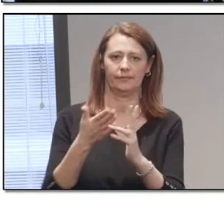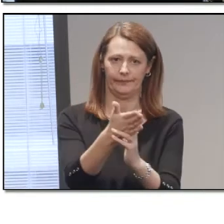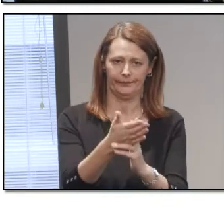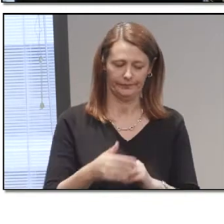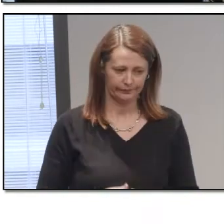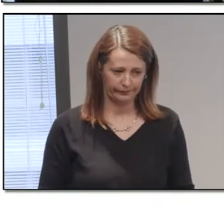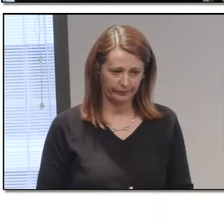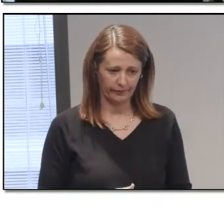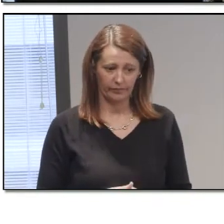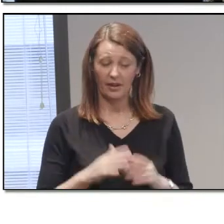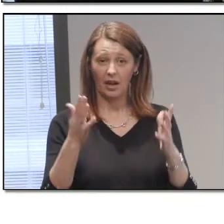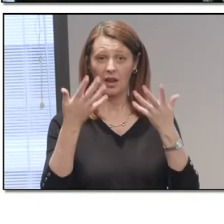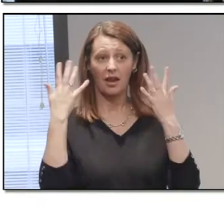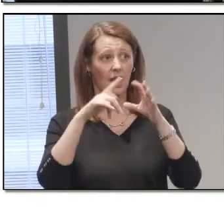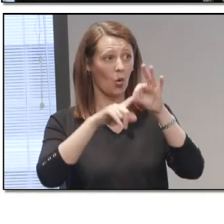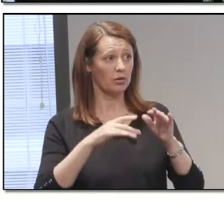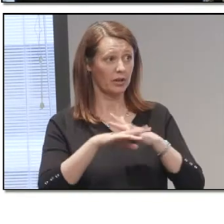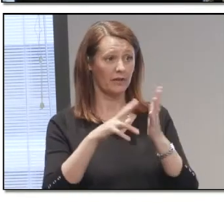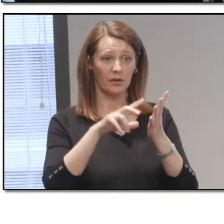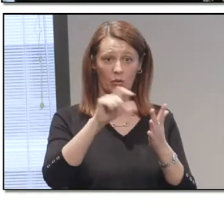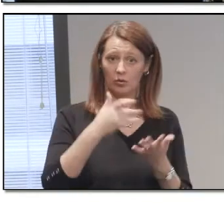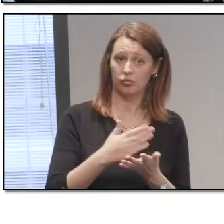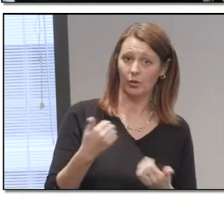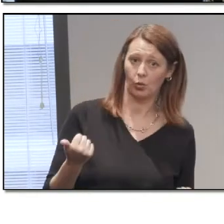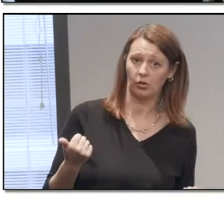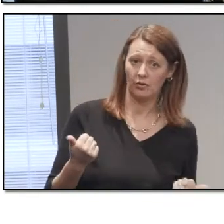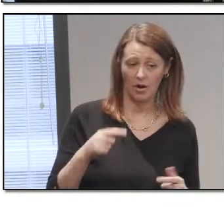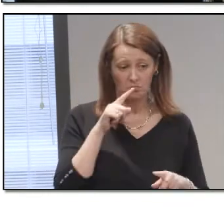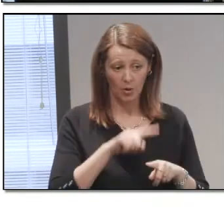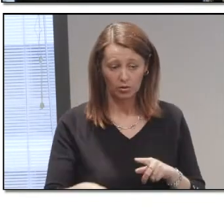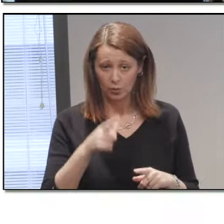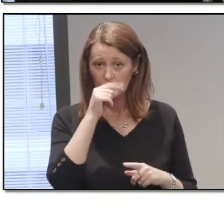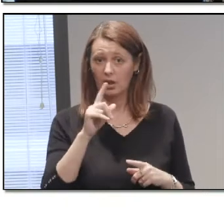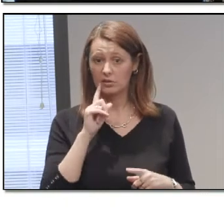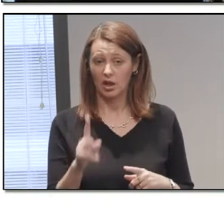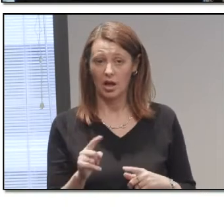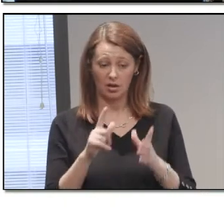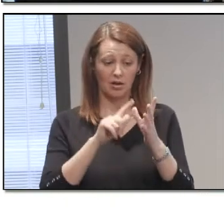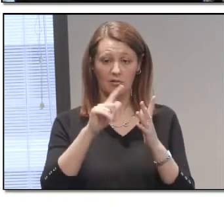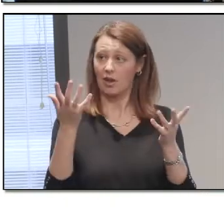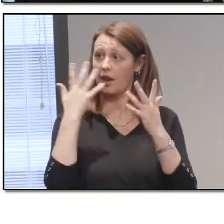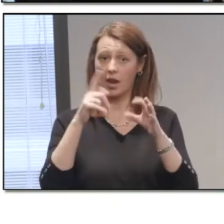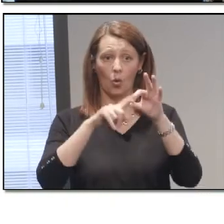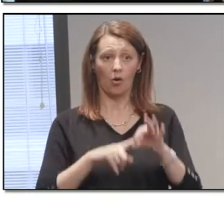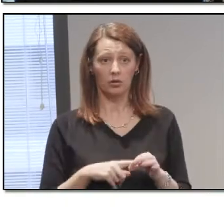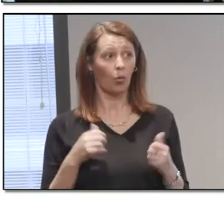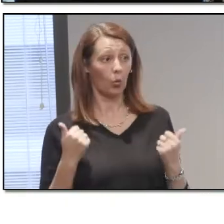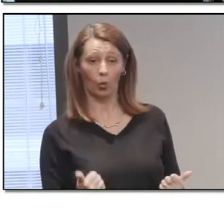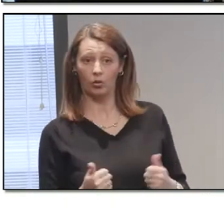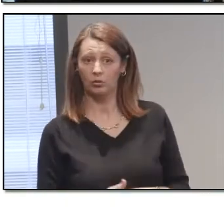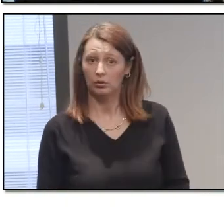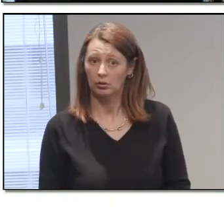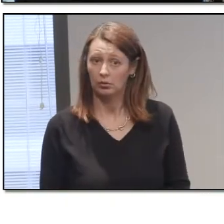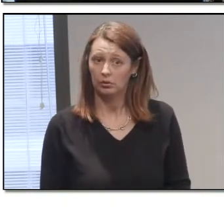actually pretty good and for the most part we can actually claim to say air quality is good however